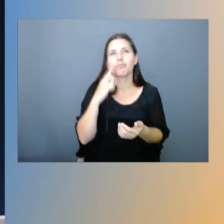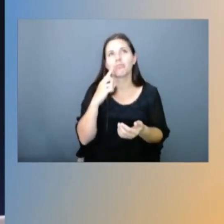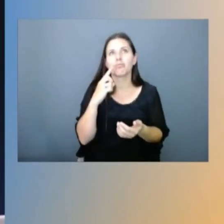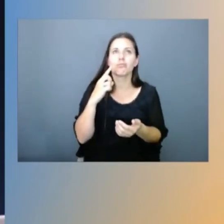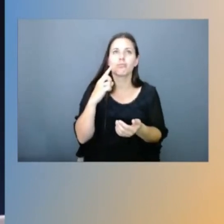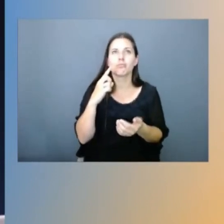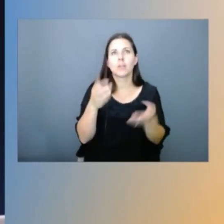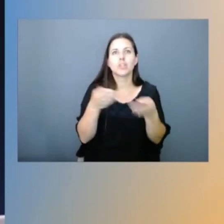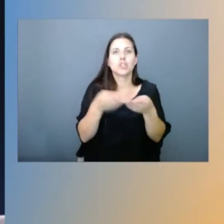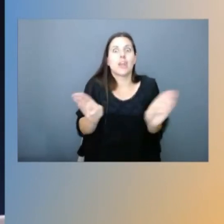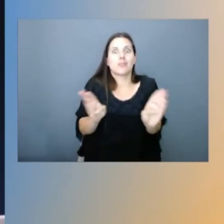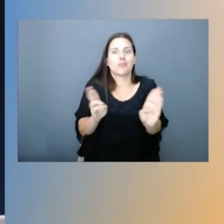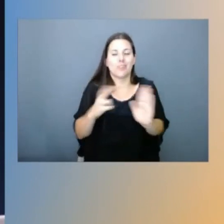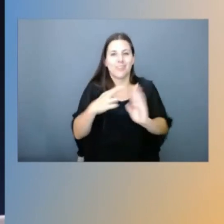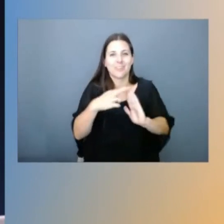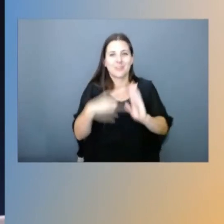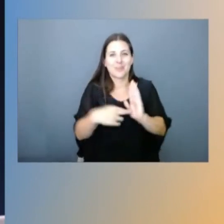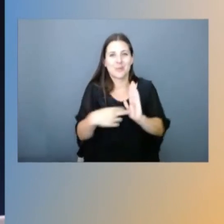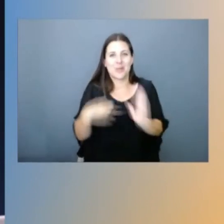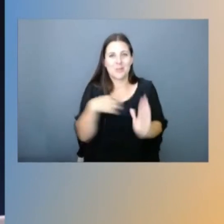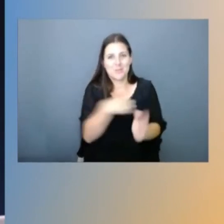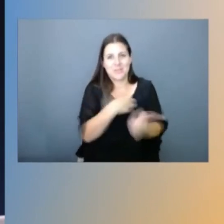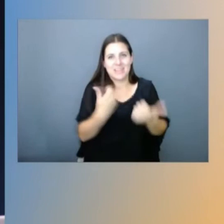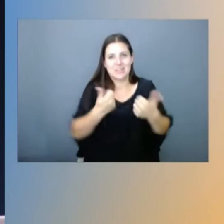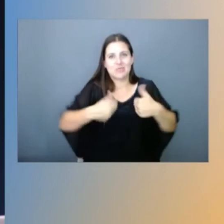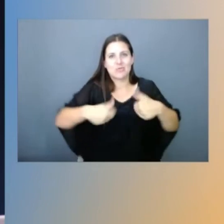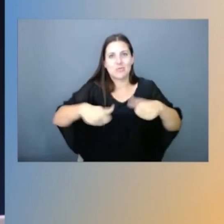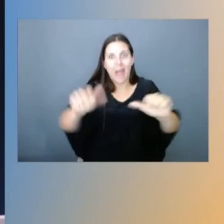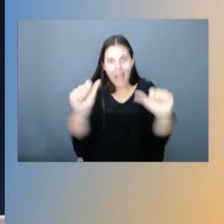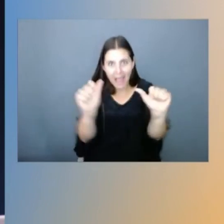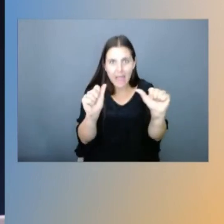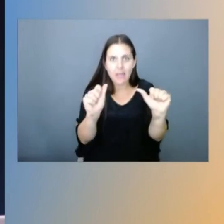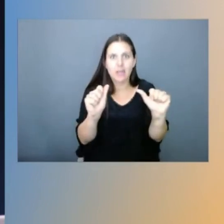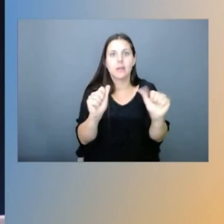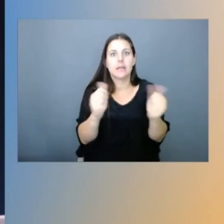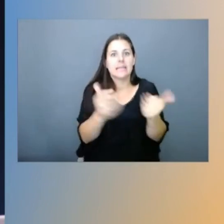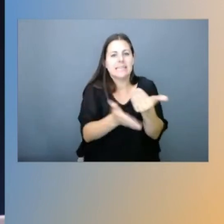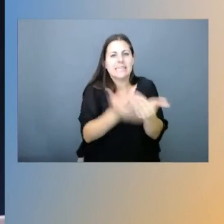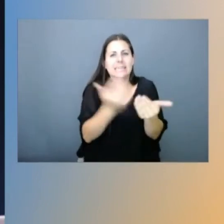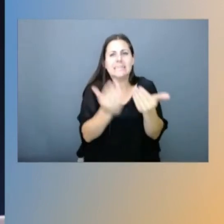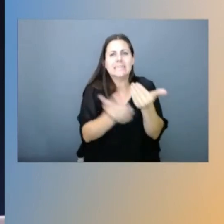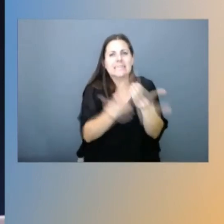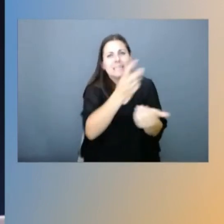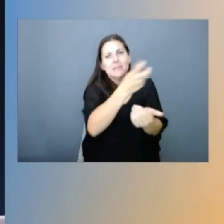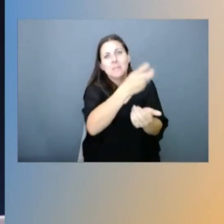we're trying to make it as easy to migrate to the cloud, and then once you're using the cloud,